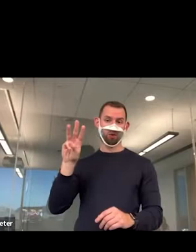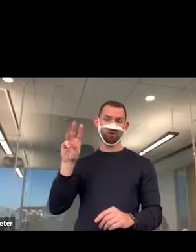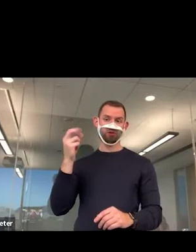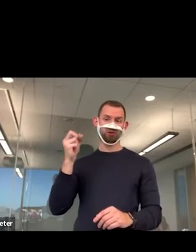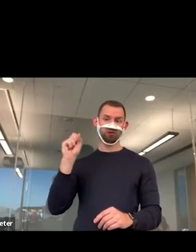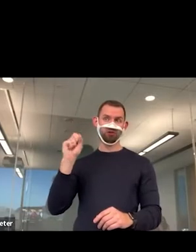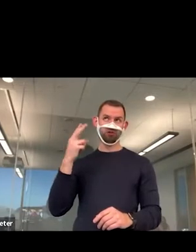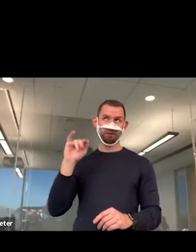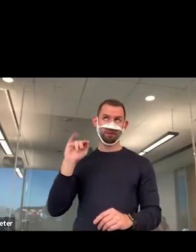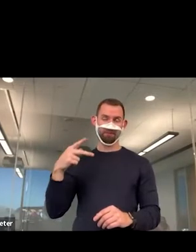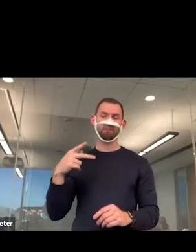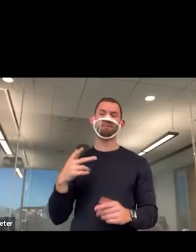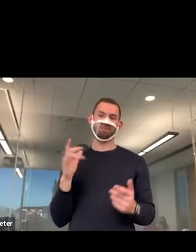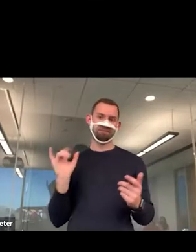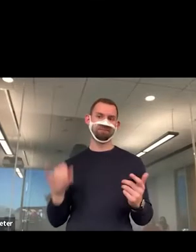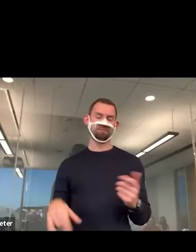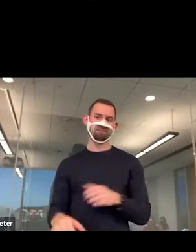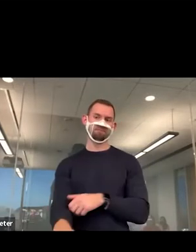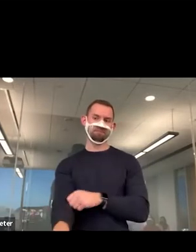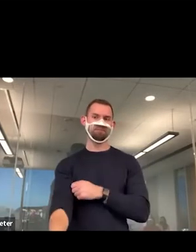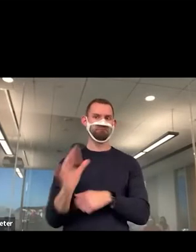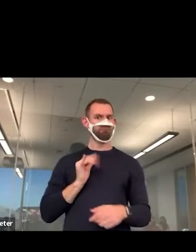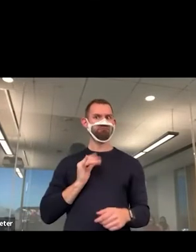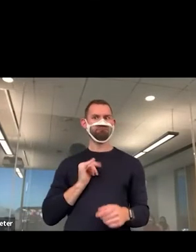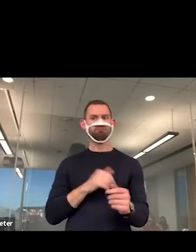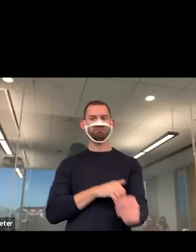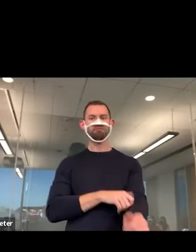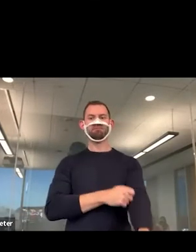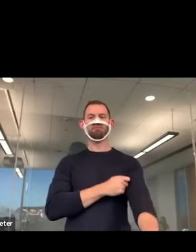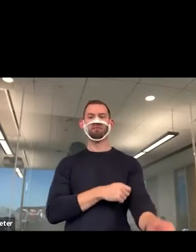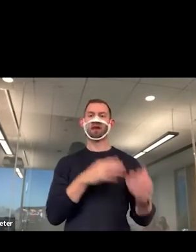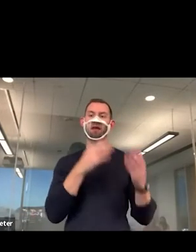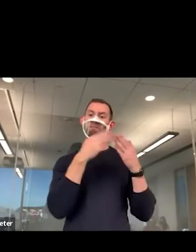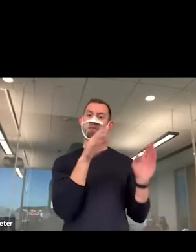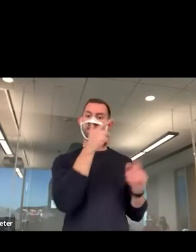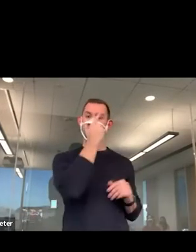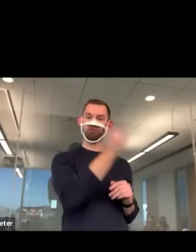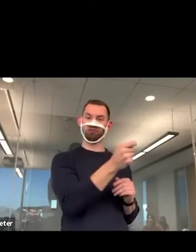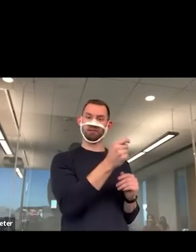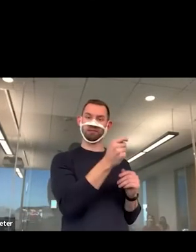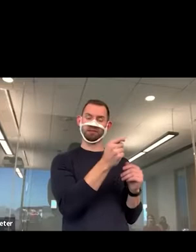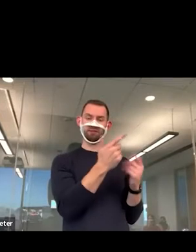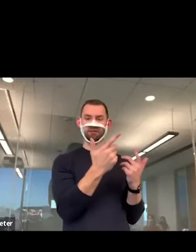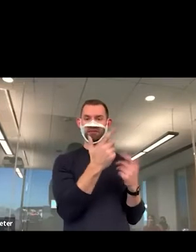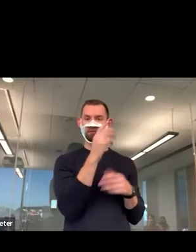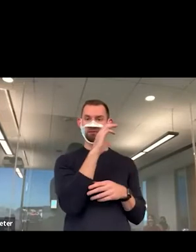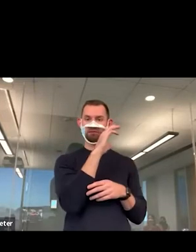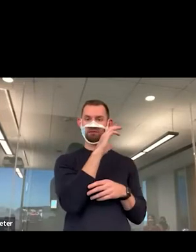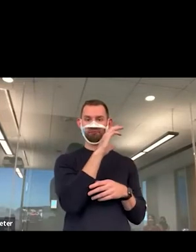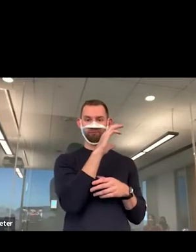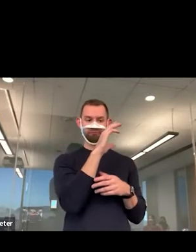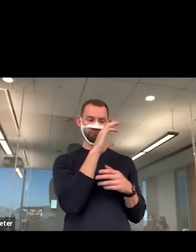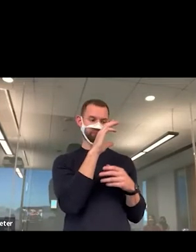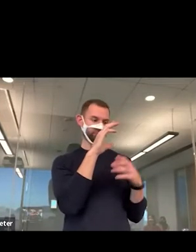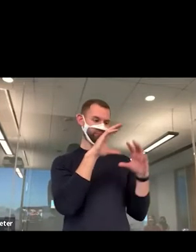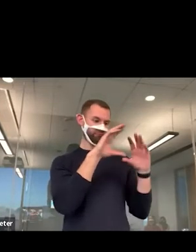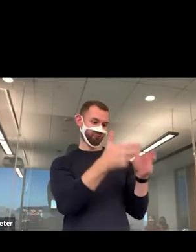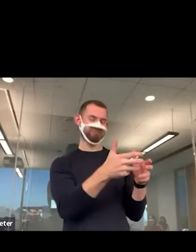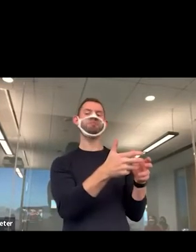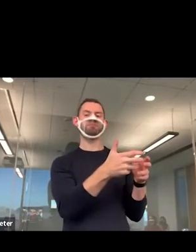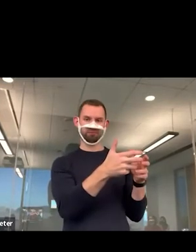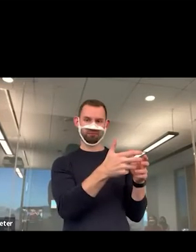interest entity gets to host you and and have you worked there so i did that and my goal was to do